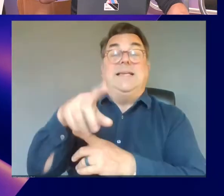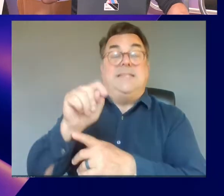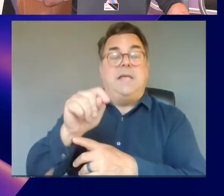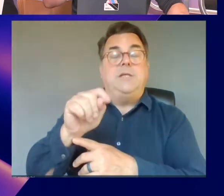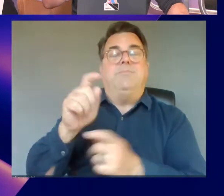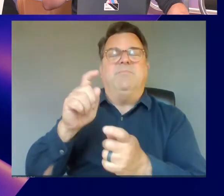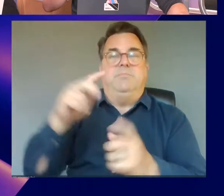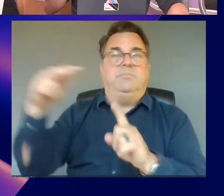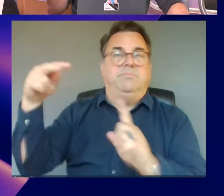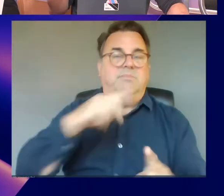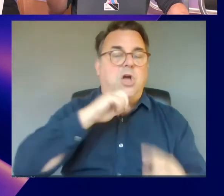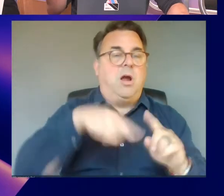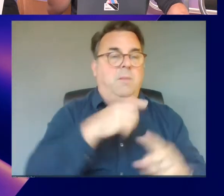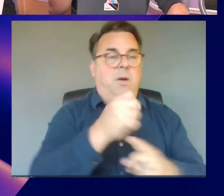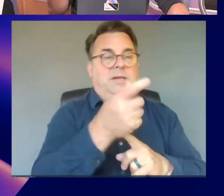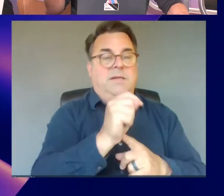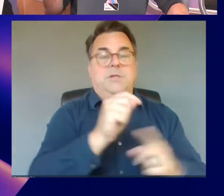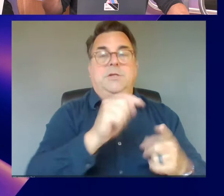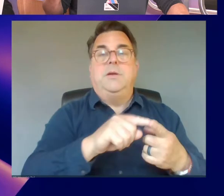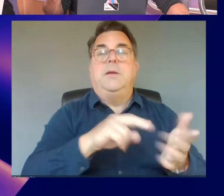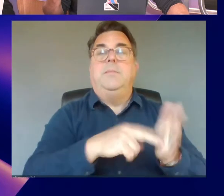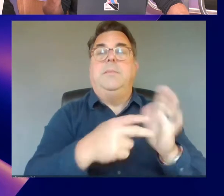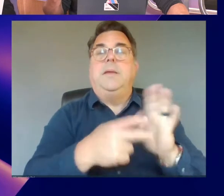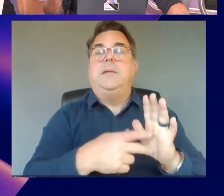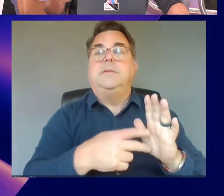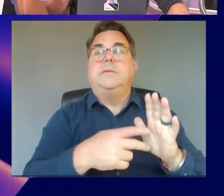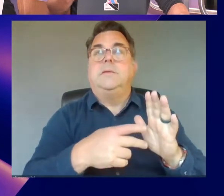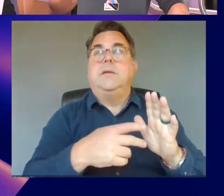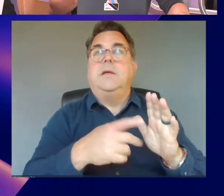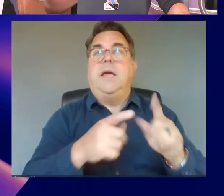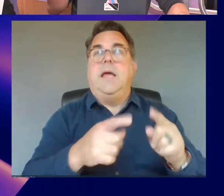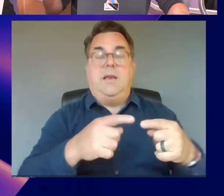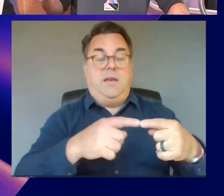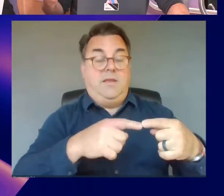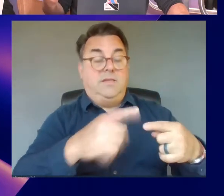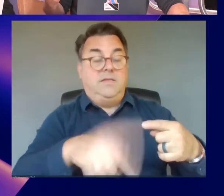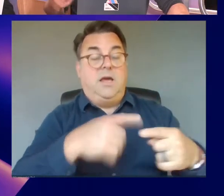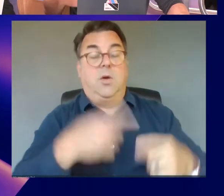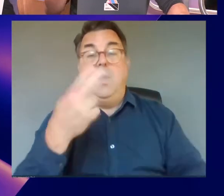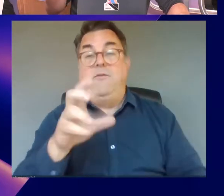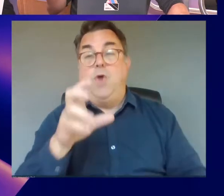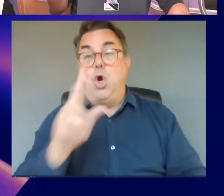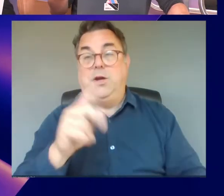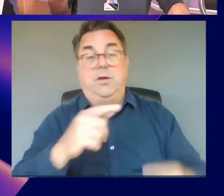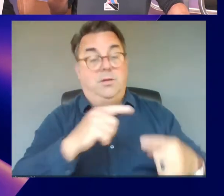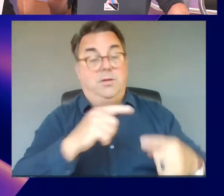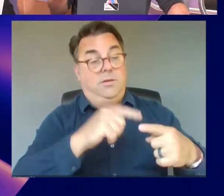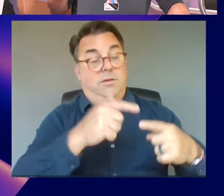Extensions gives you hooks along that life cycle, so you can do other things like call a Lambda function,